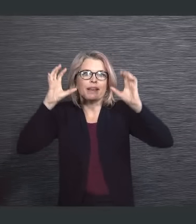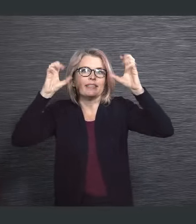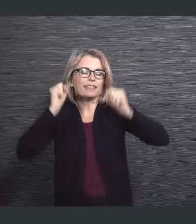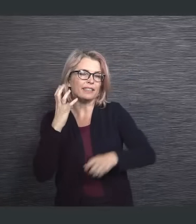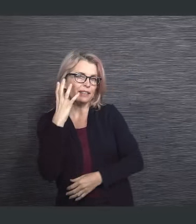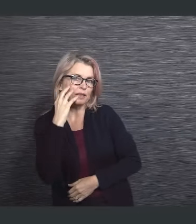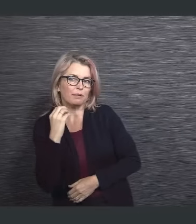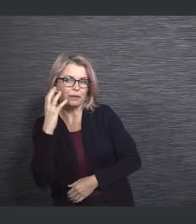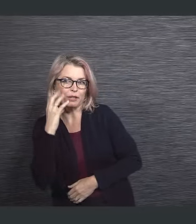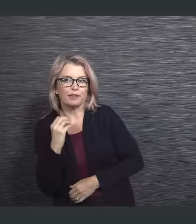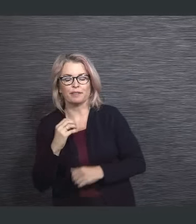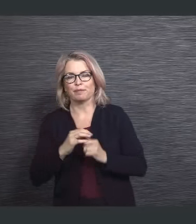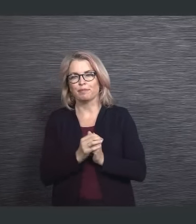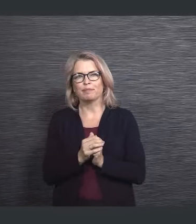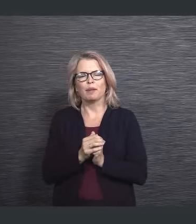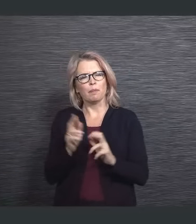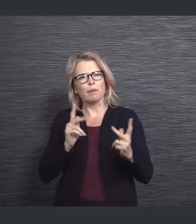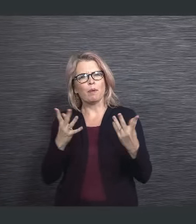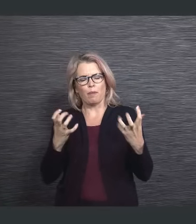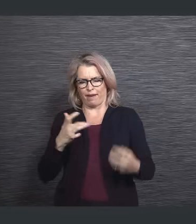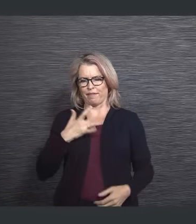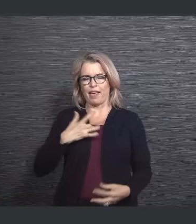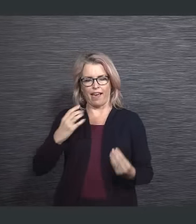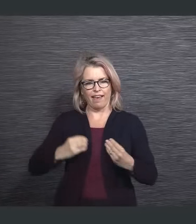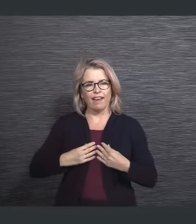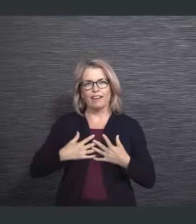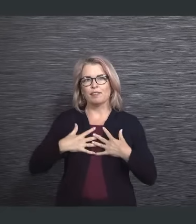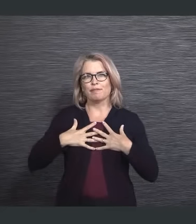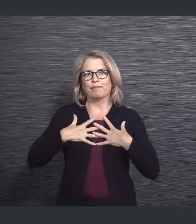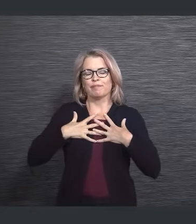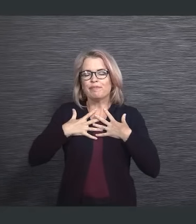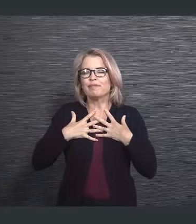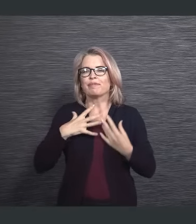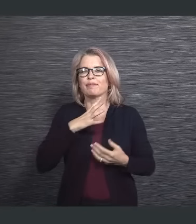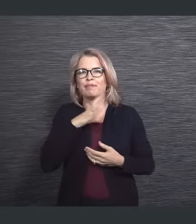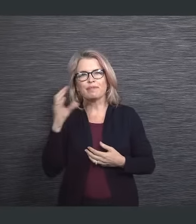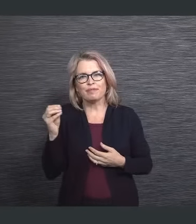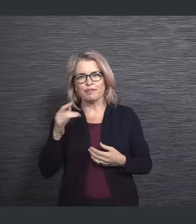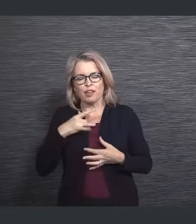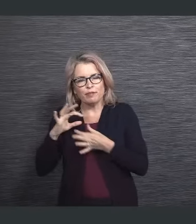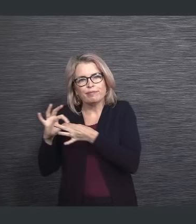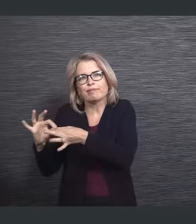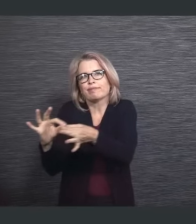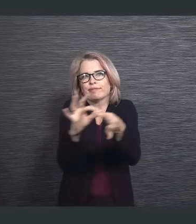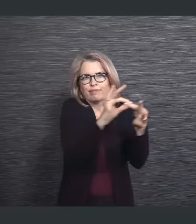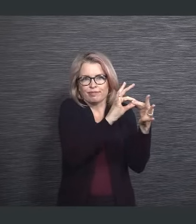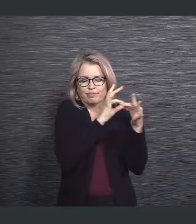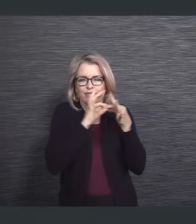Moments that move people's hearts and connect them to one another.